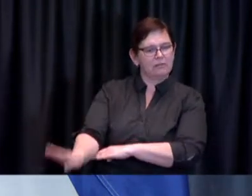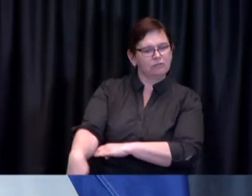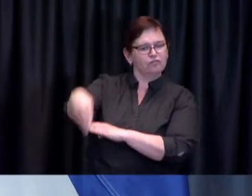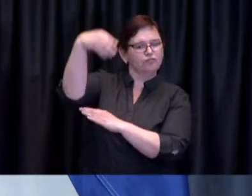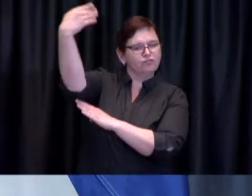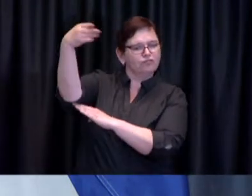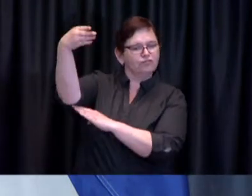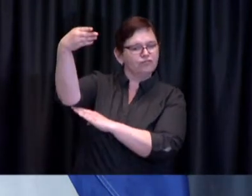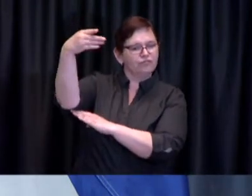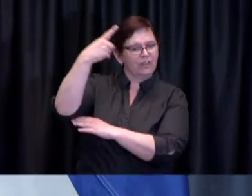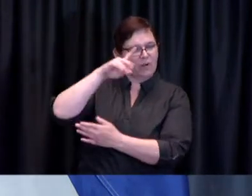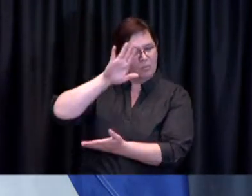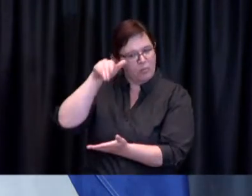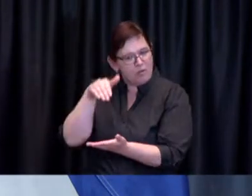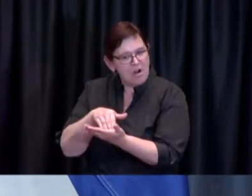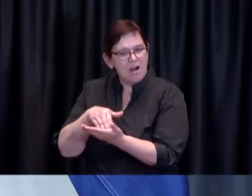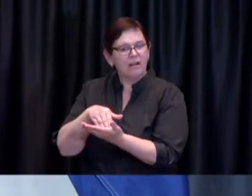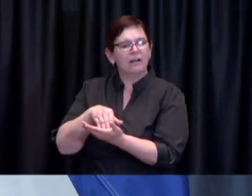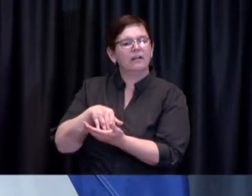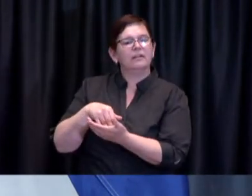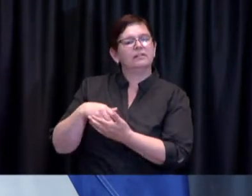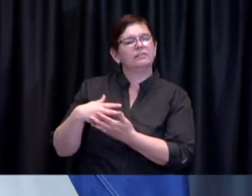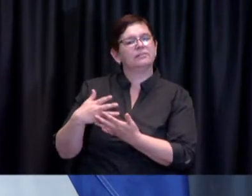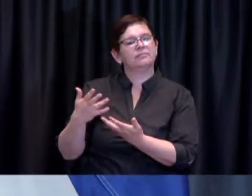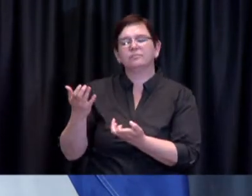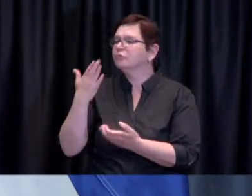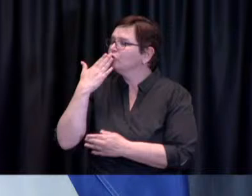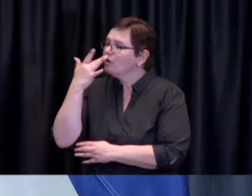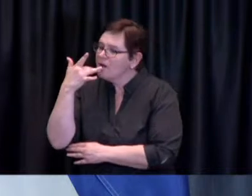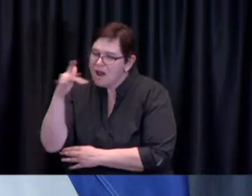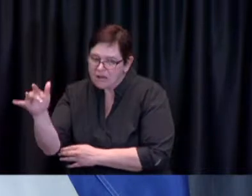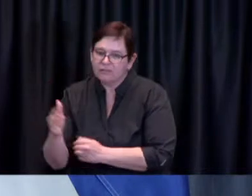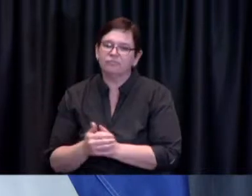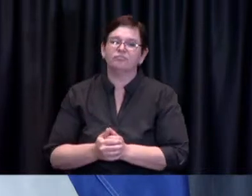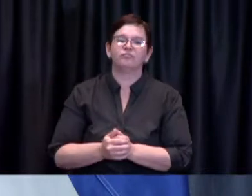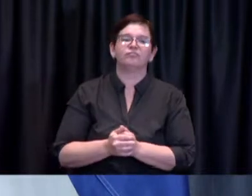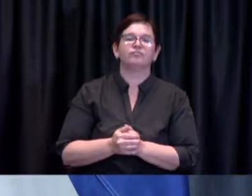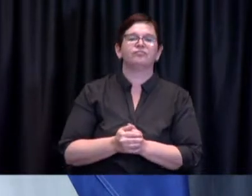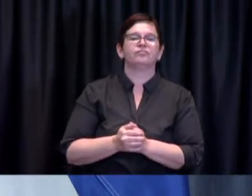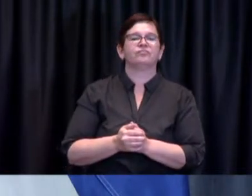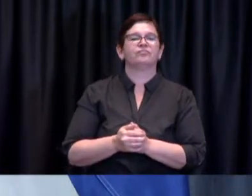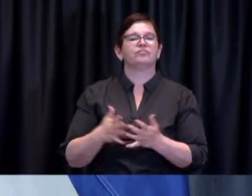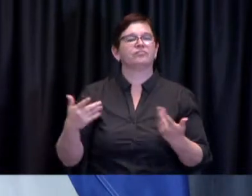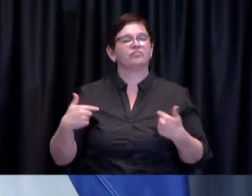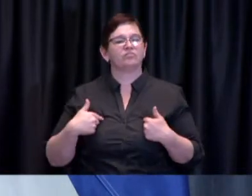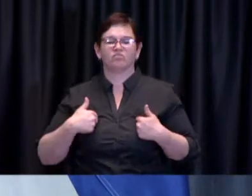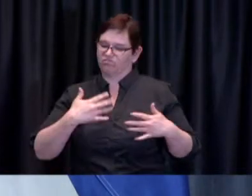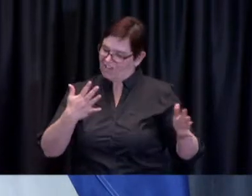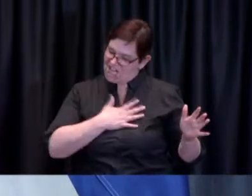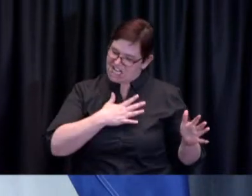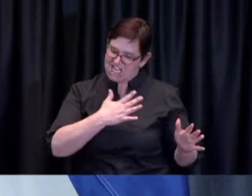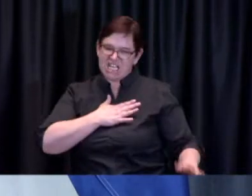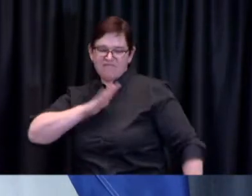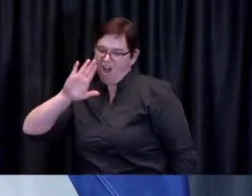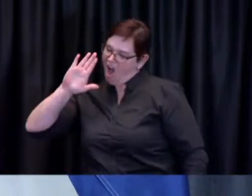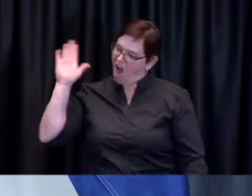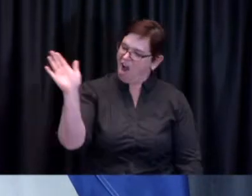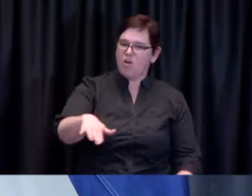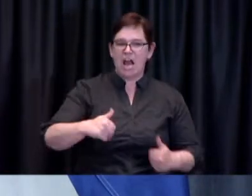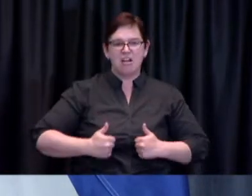on behalf of all torontonians but including myself as a lifelong Leaf fan as Mayor and I did have a delightful conversation with the Mayor of Montreal Valerie Plant